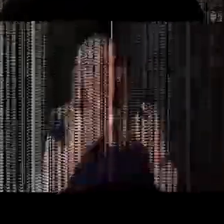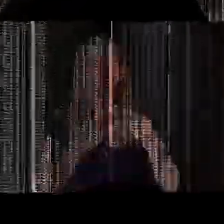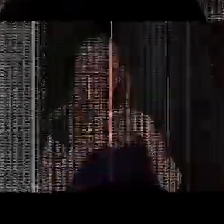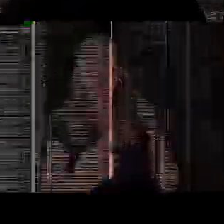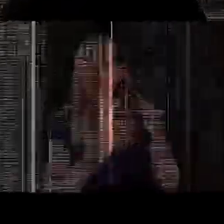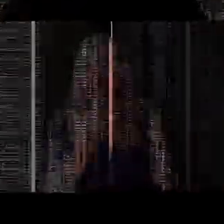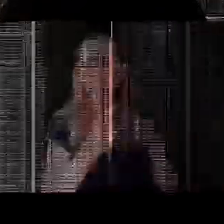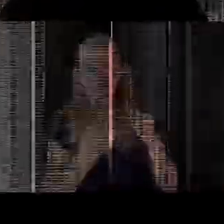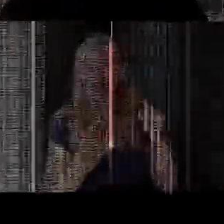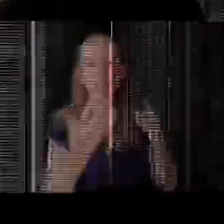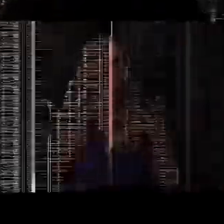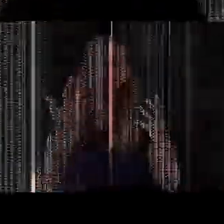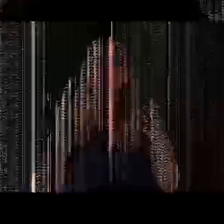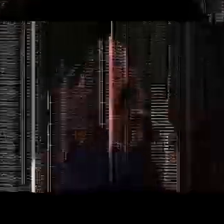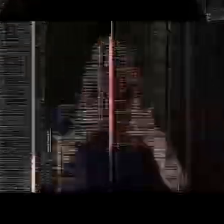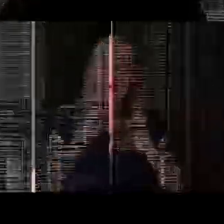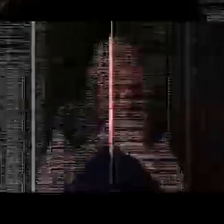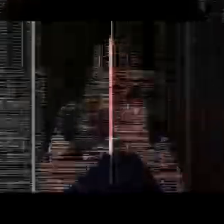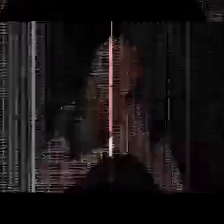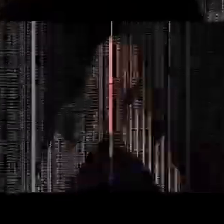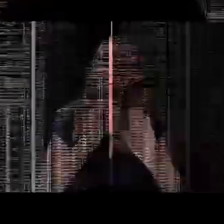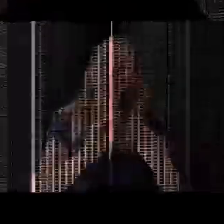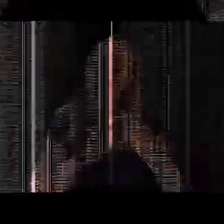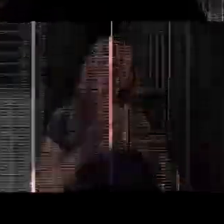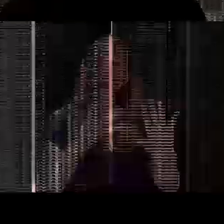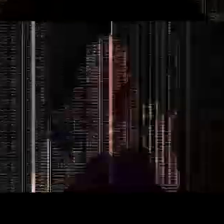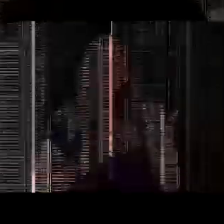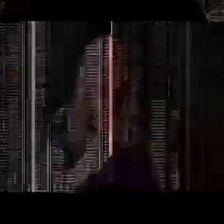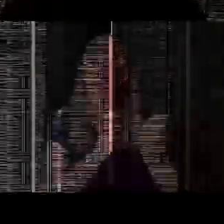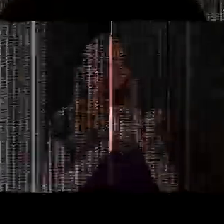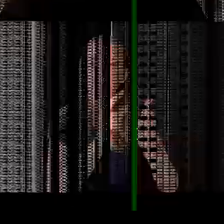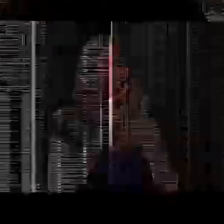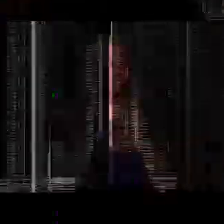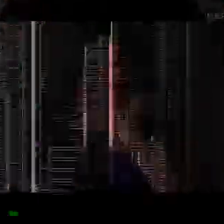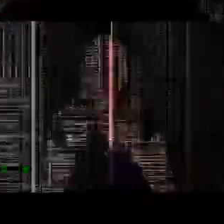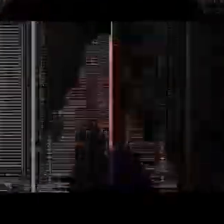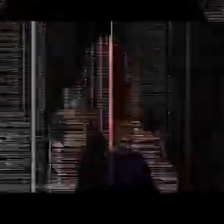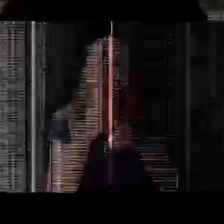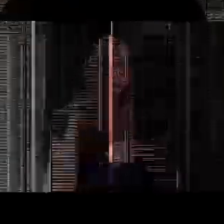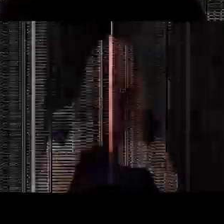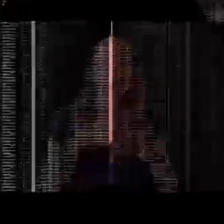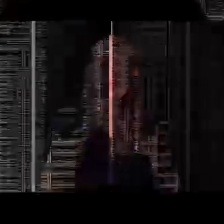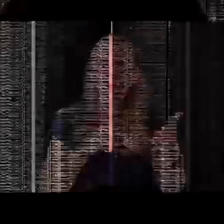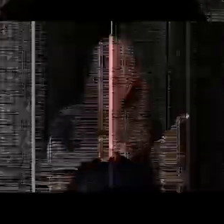really dark background with a really wide to find text is hard for me to read. And from a